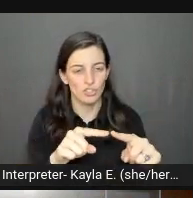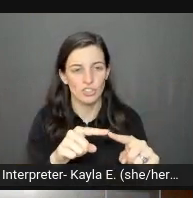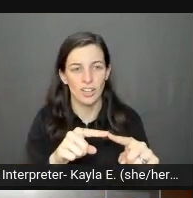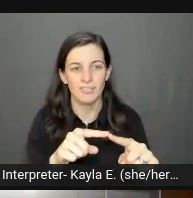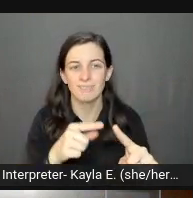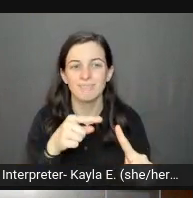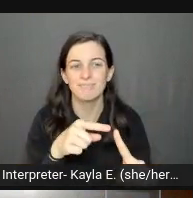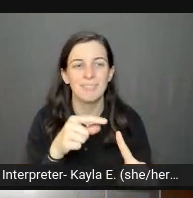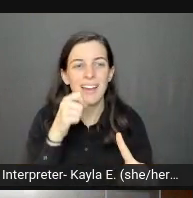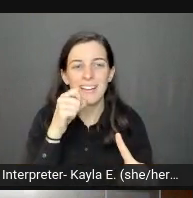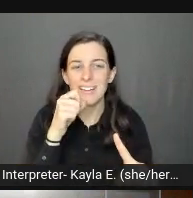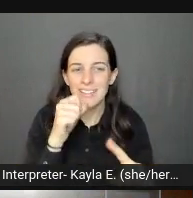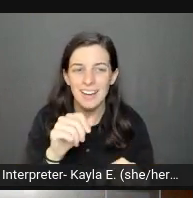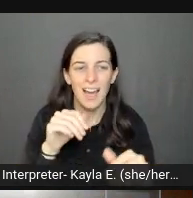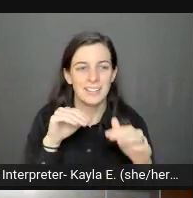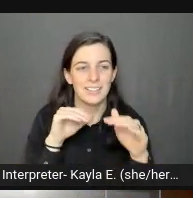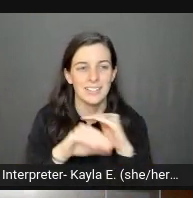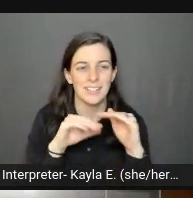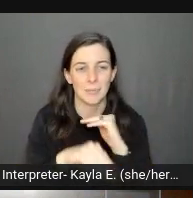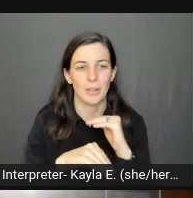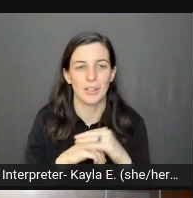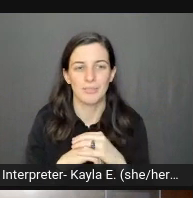They could not check it and proceed.